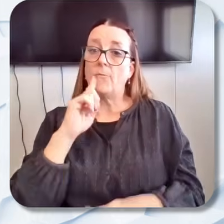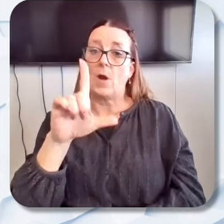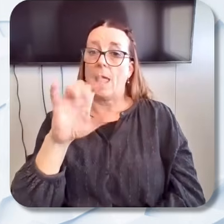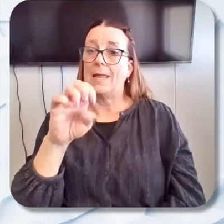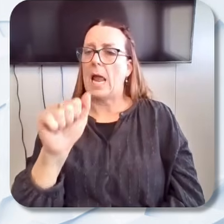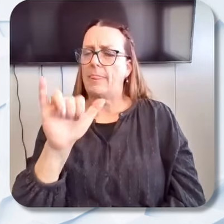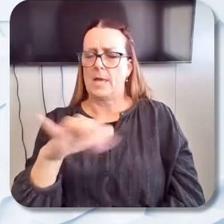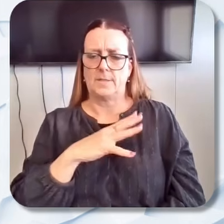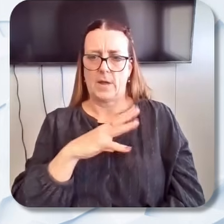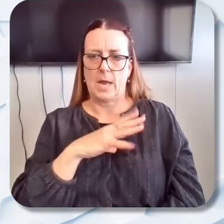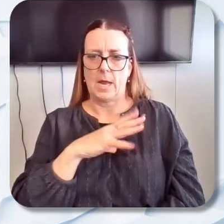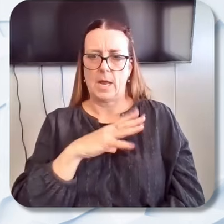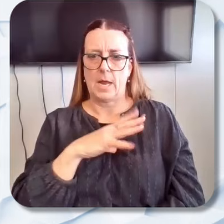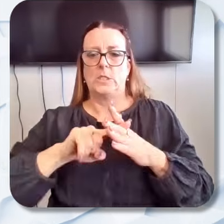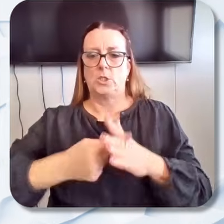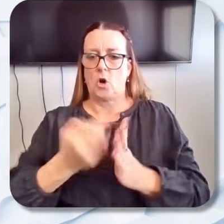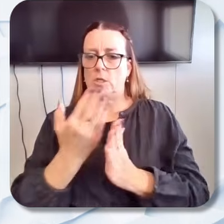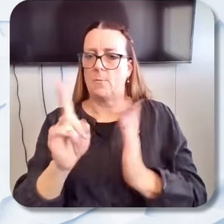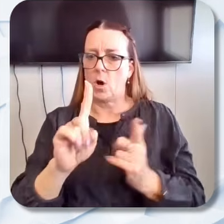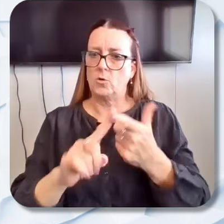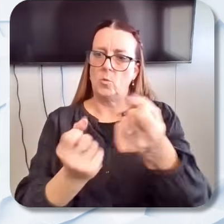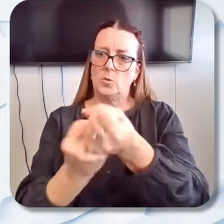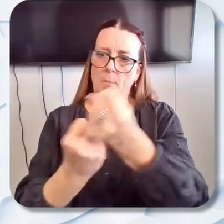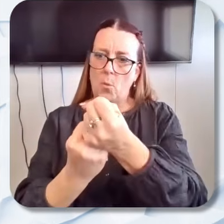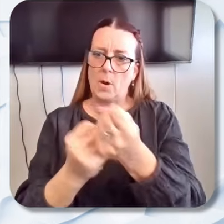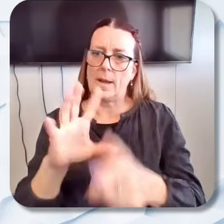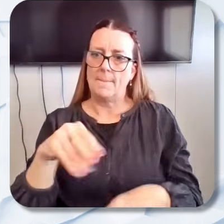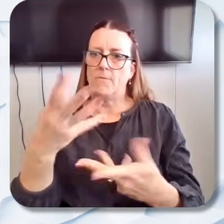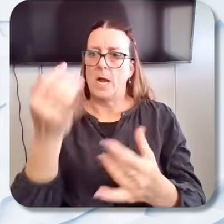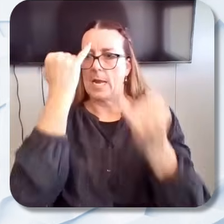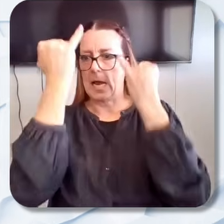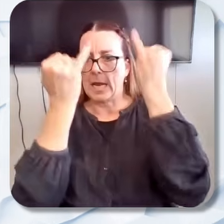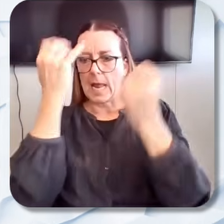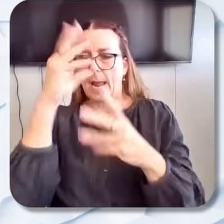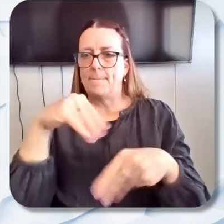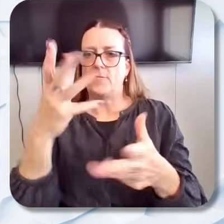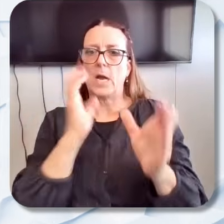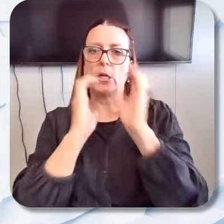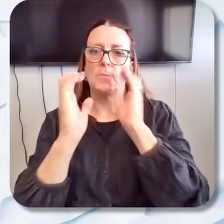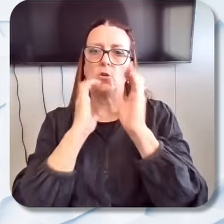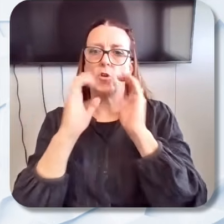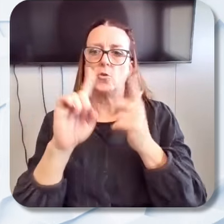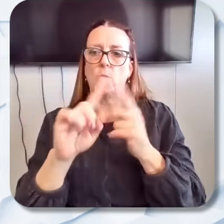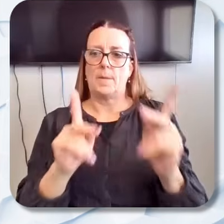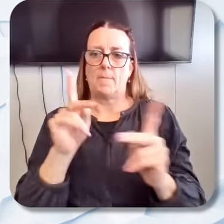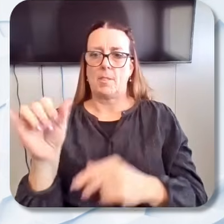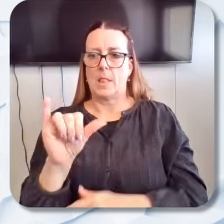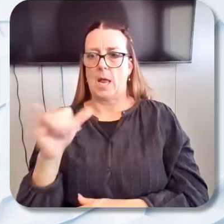We have to start somewhere. We're supporting you and providing ideas and providing that communication to folks like